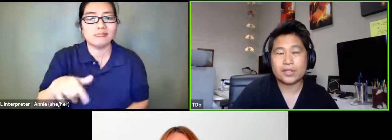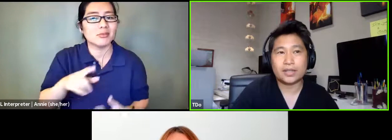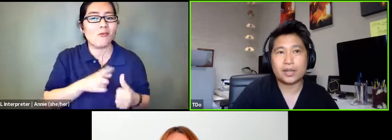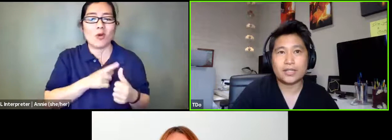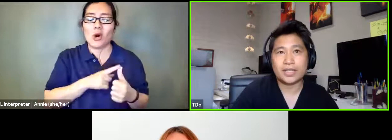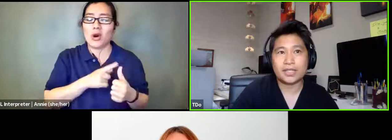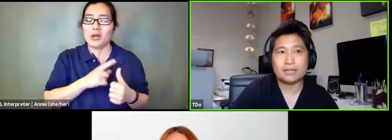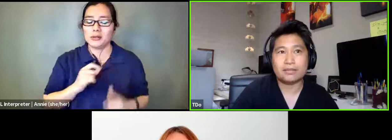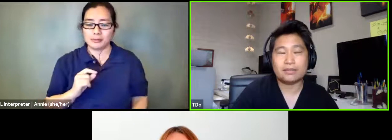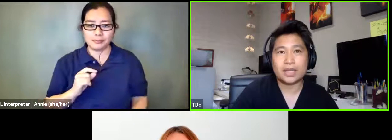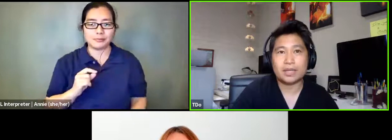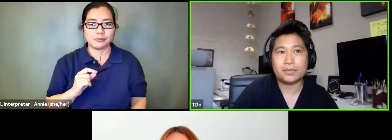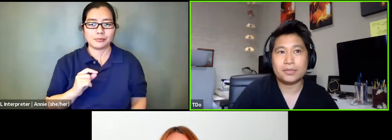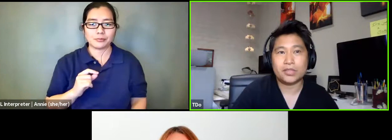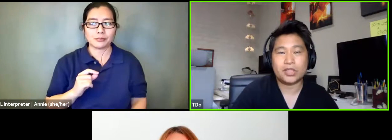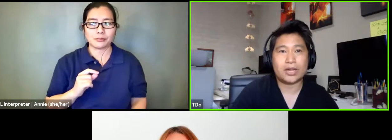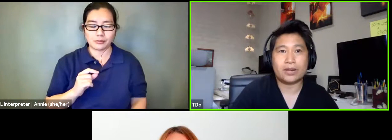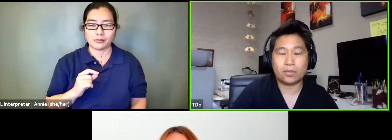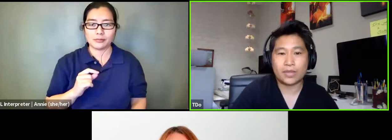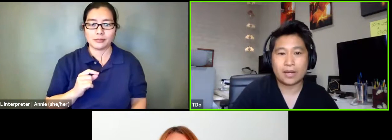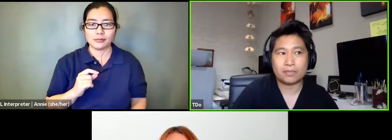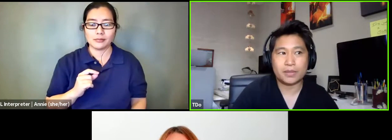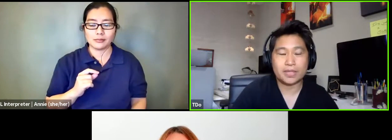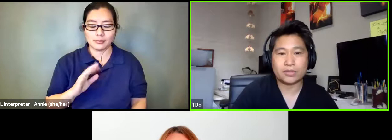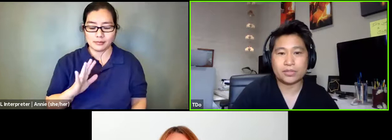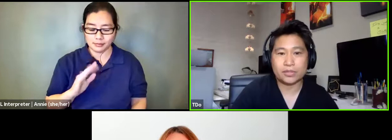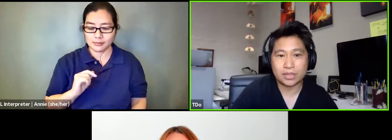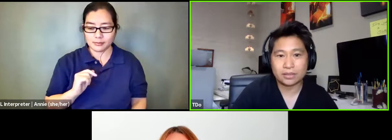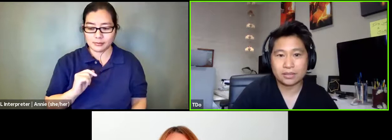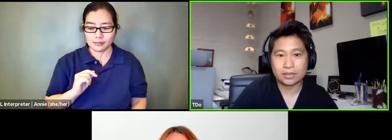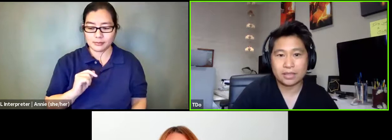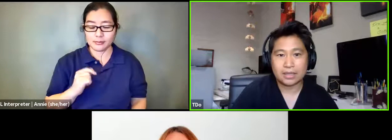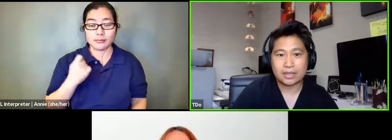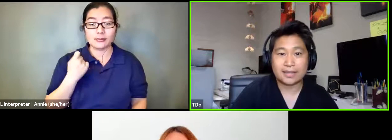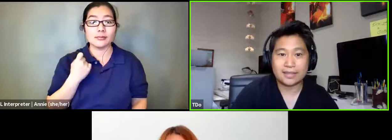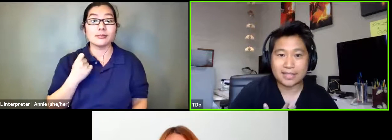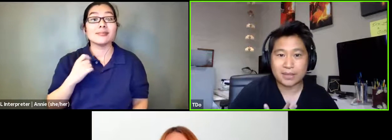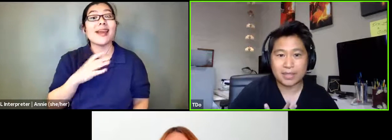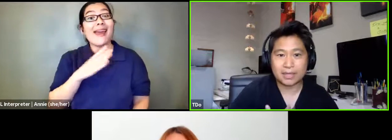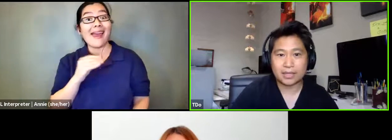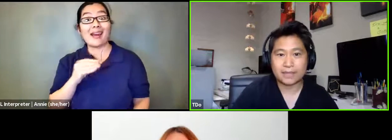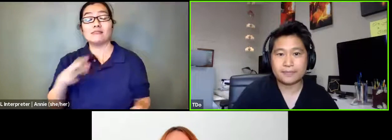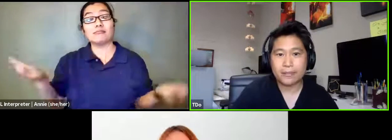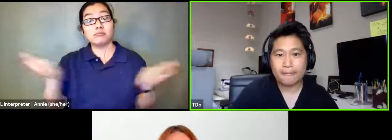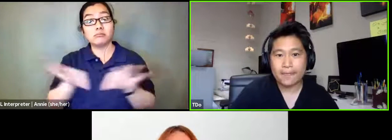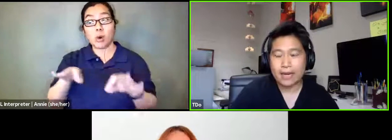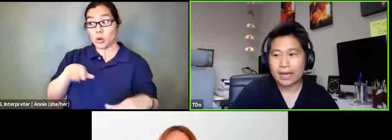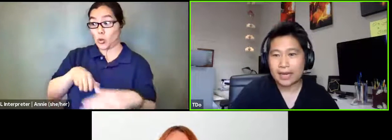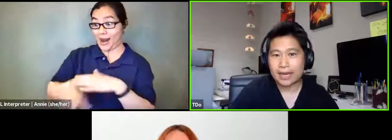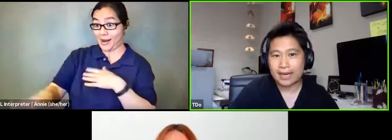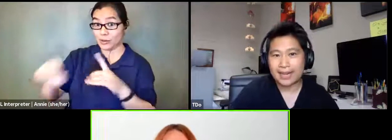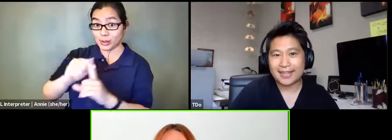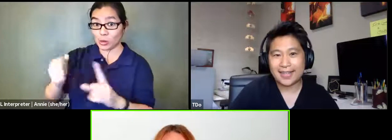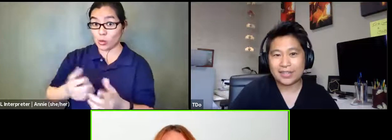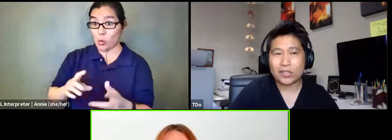into a conversation sharing without potential solutions. At least that's my take on it. You